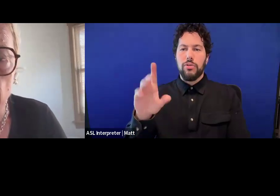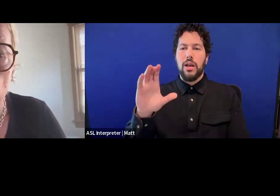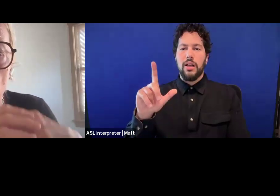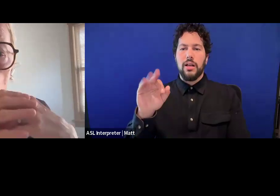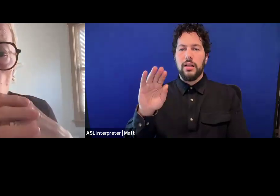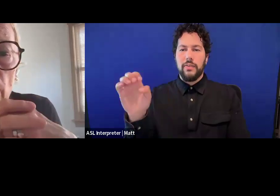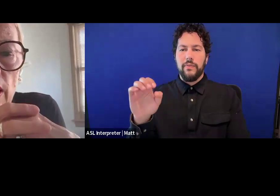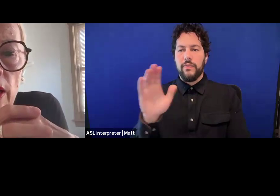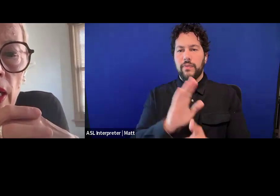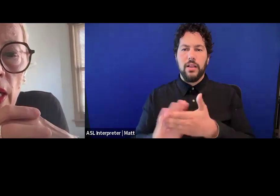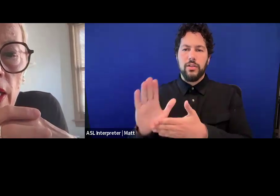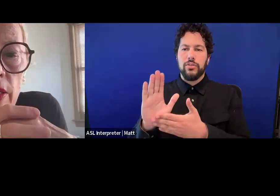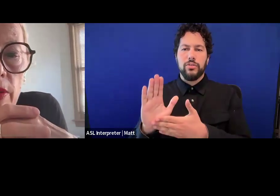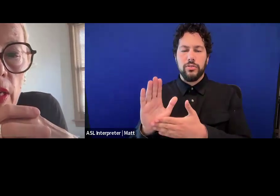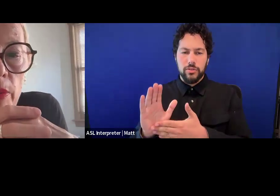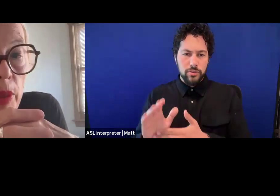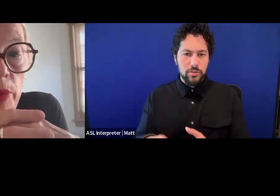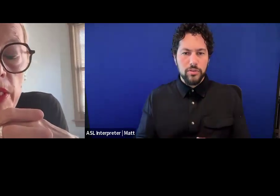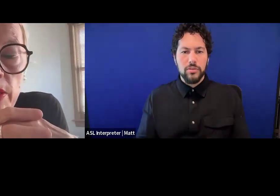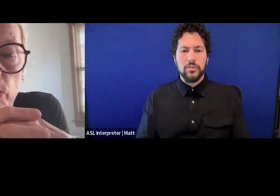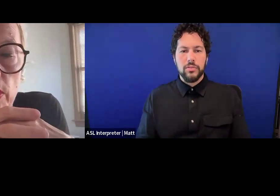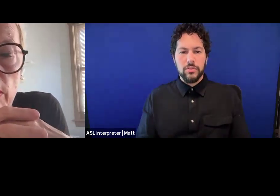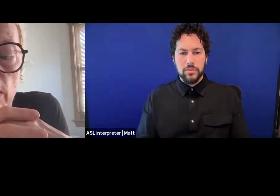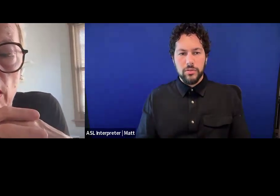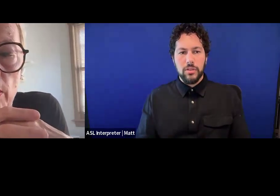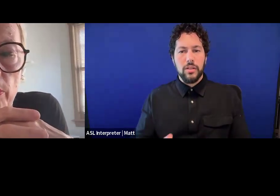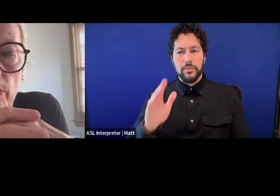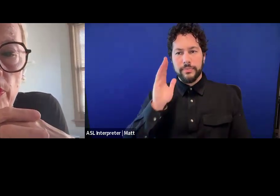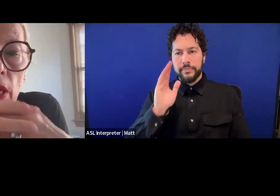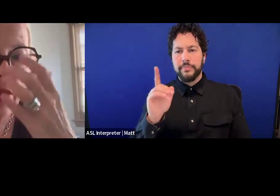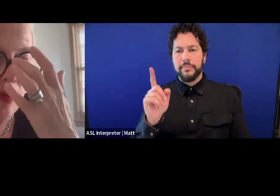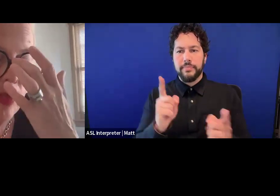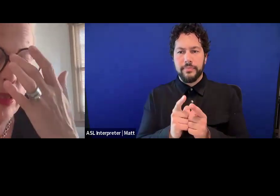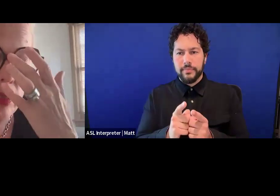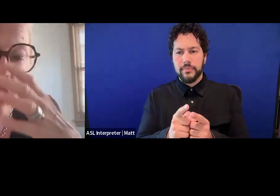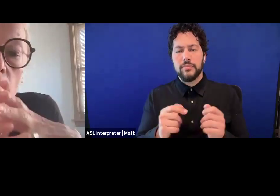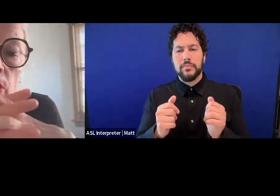Where I am going to be meeting with, um, the archivist